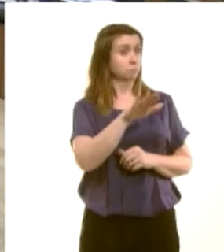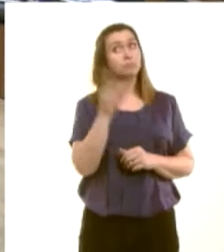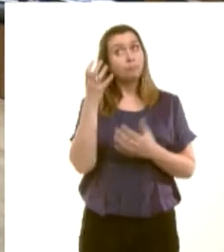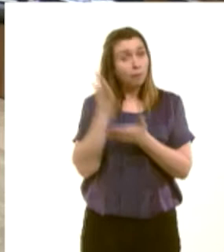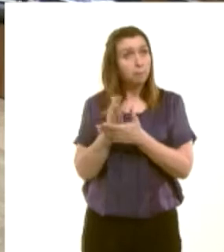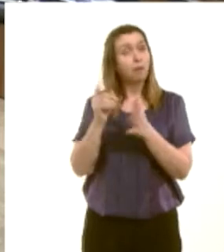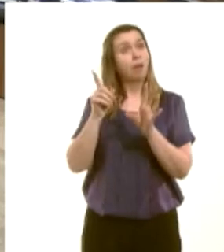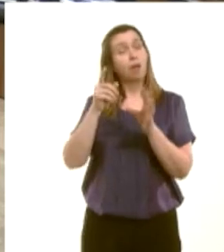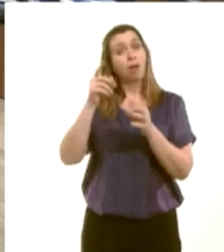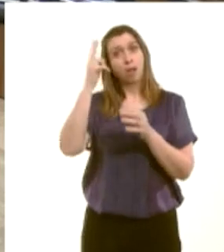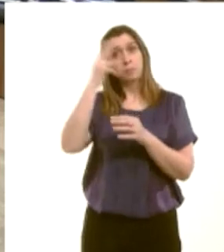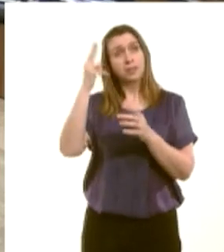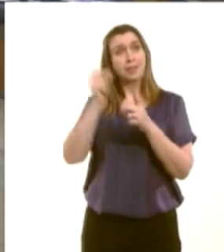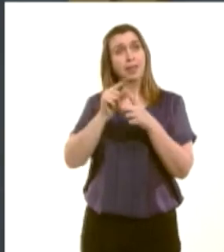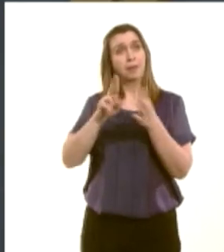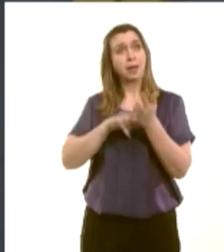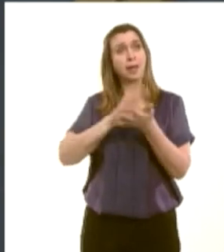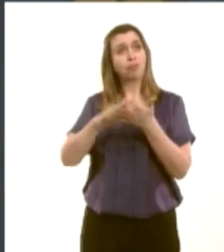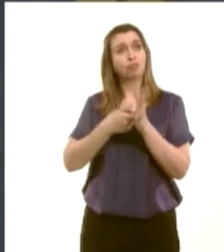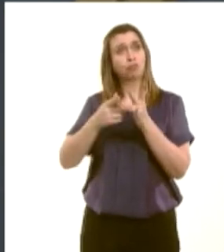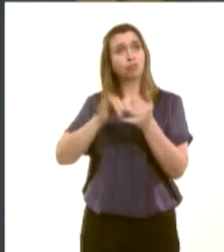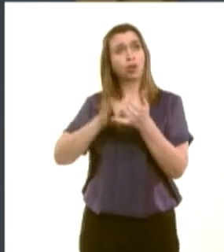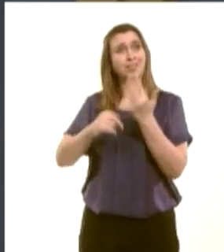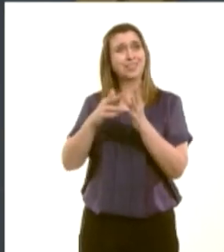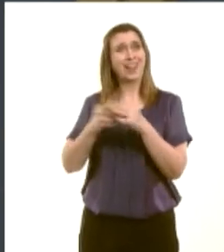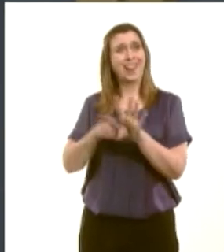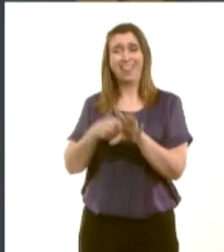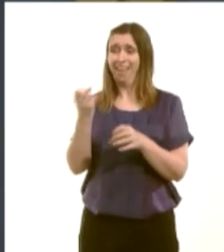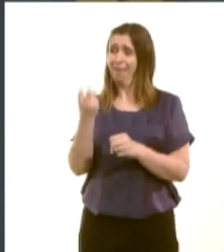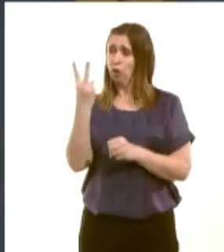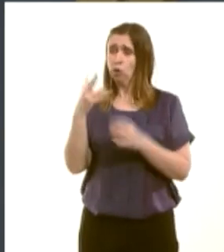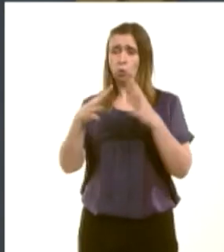Stanley in Holyhead, where one of the two wards has been closed now for over two weeks,